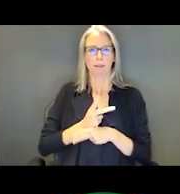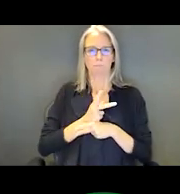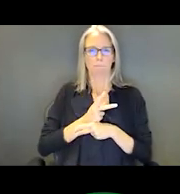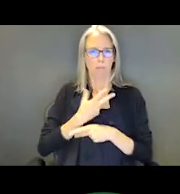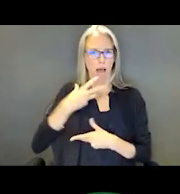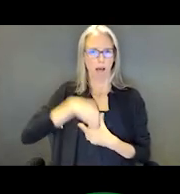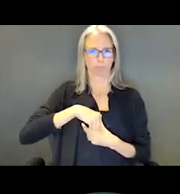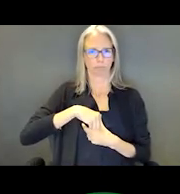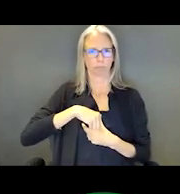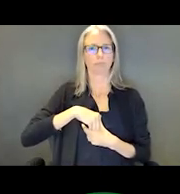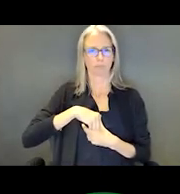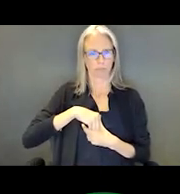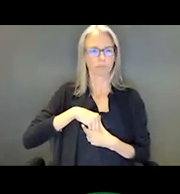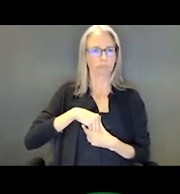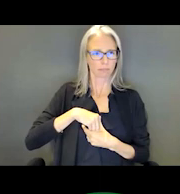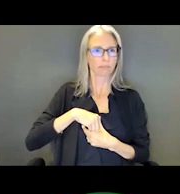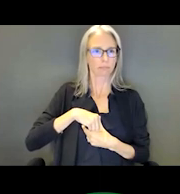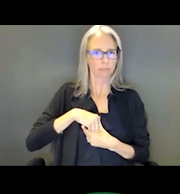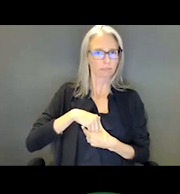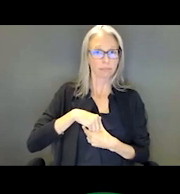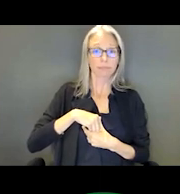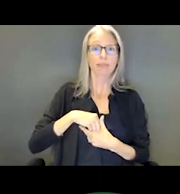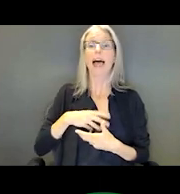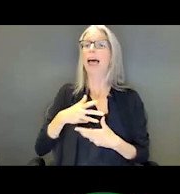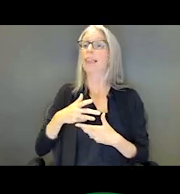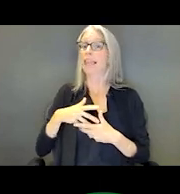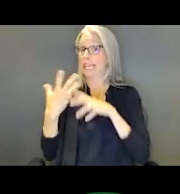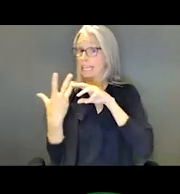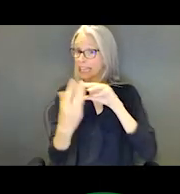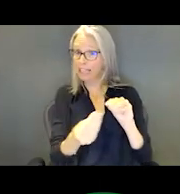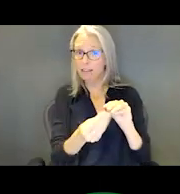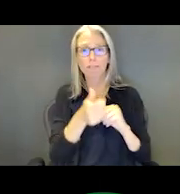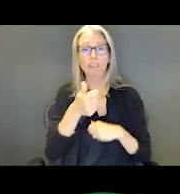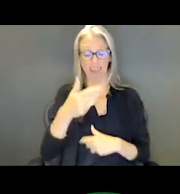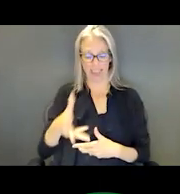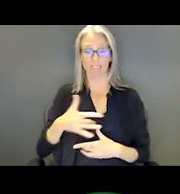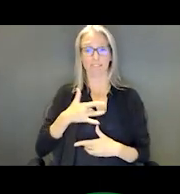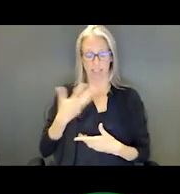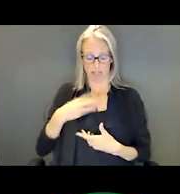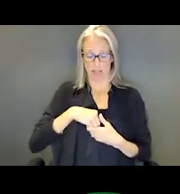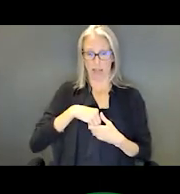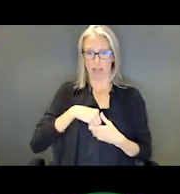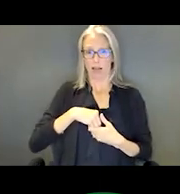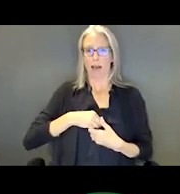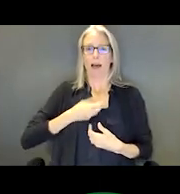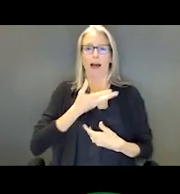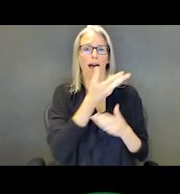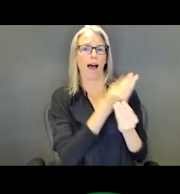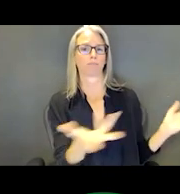Yeah, that's wonderful. And I think there's so much Great work happening and so much work